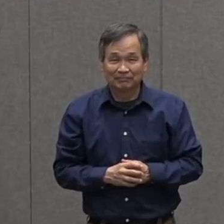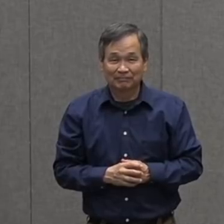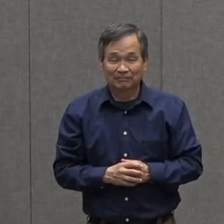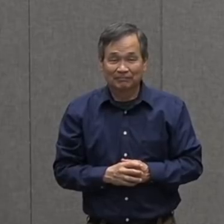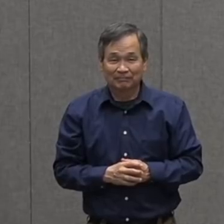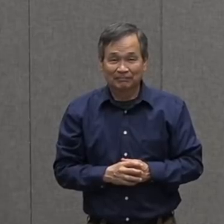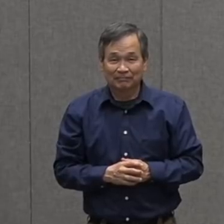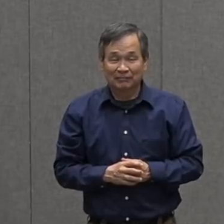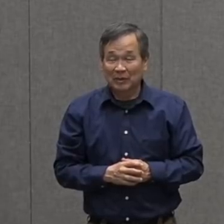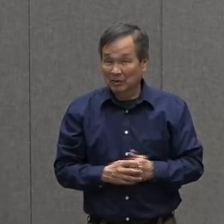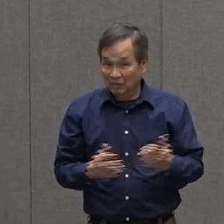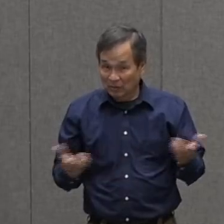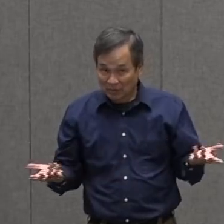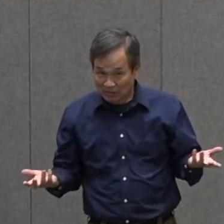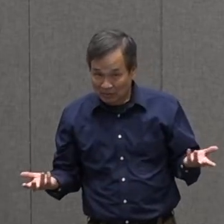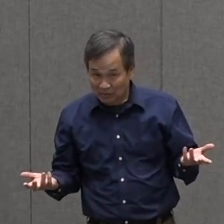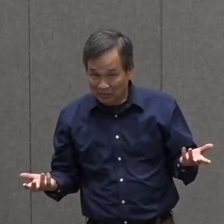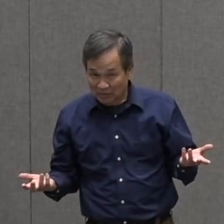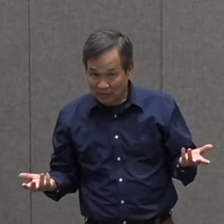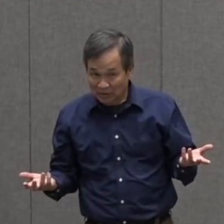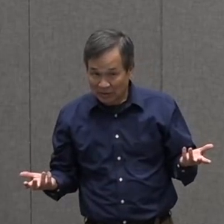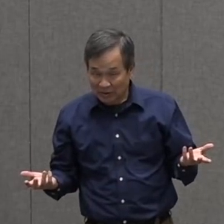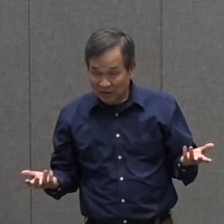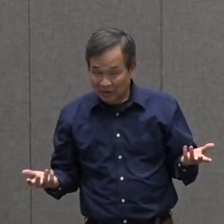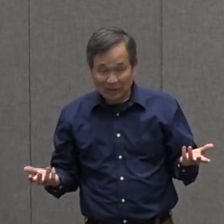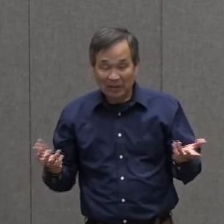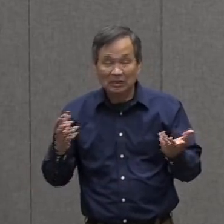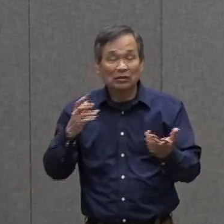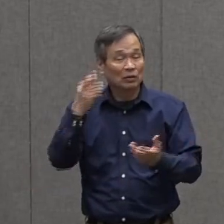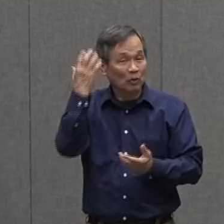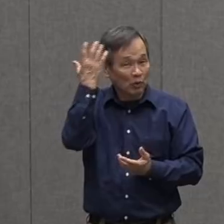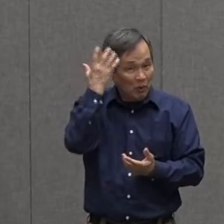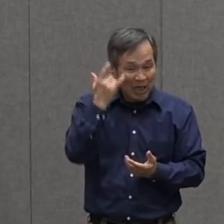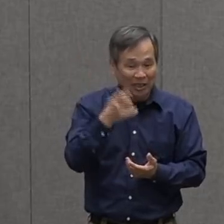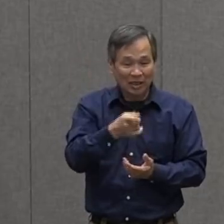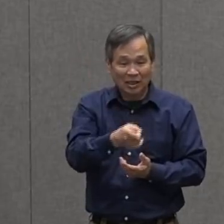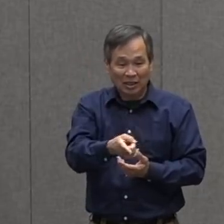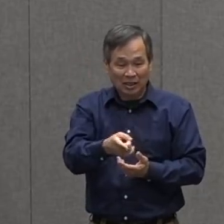Was it because if there wasn't rain, the grass couldn't grow.